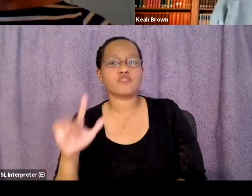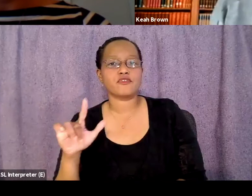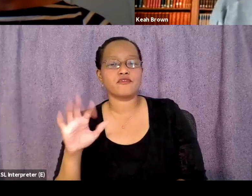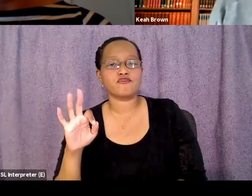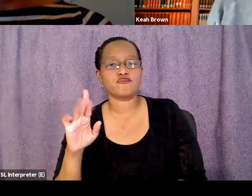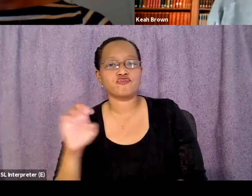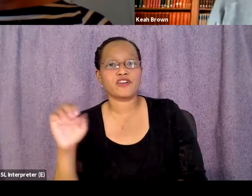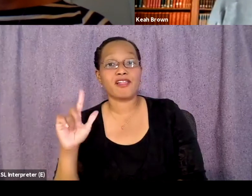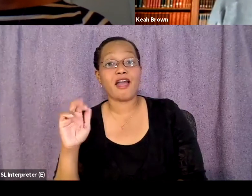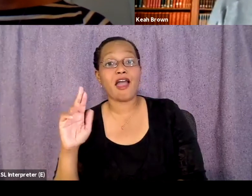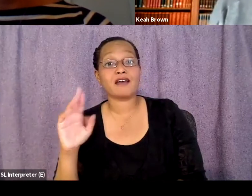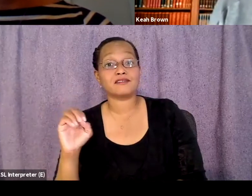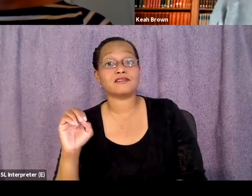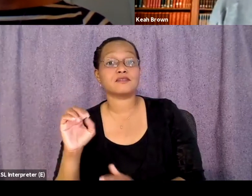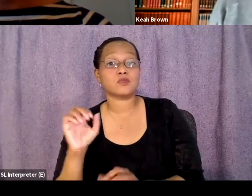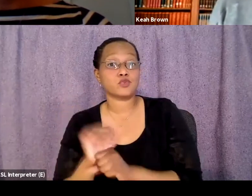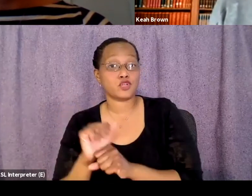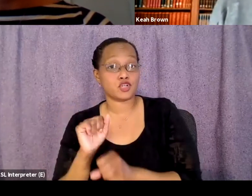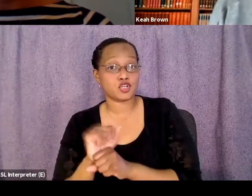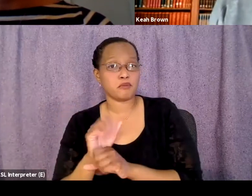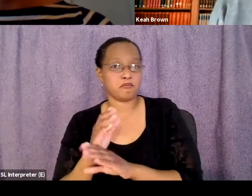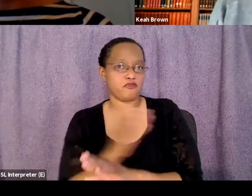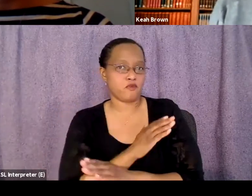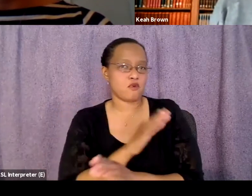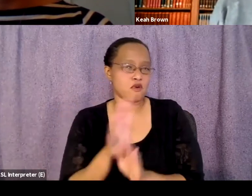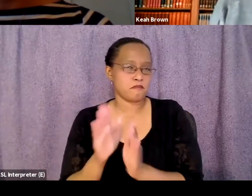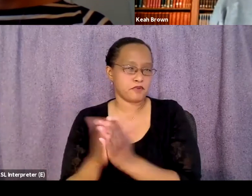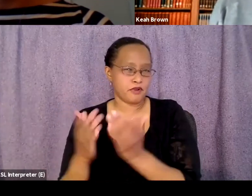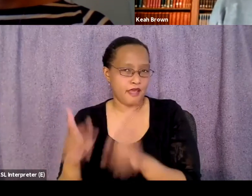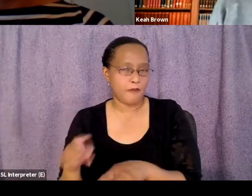I had been doing, you know, one off articles professionally since 2015.